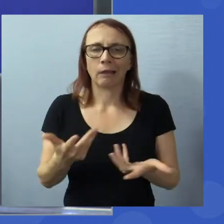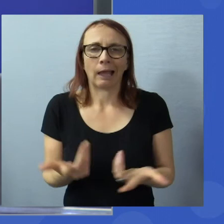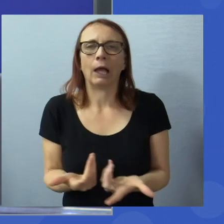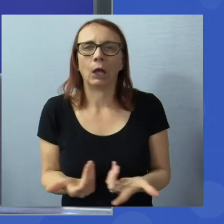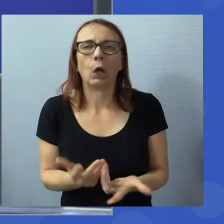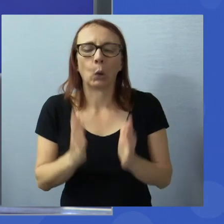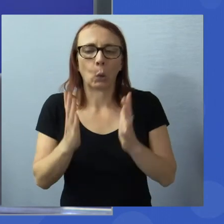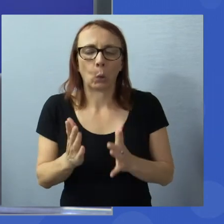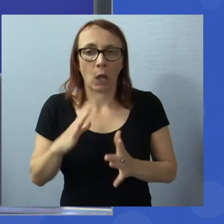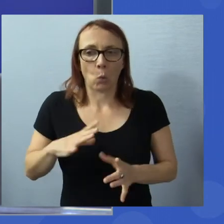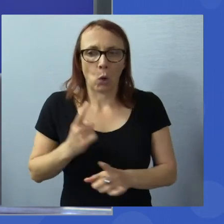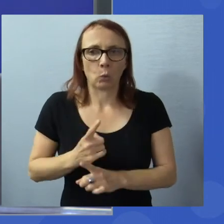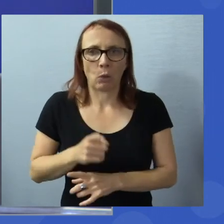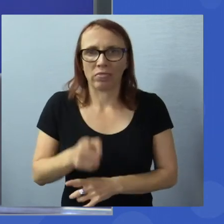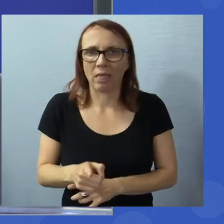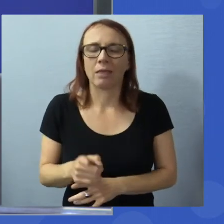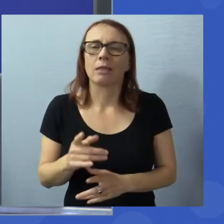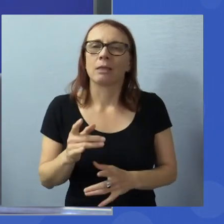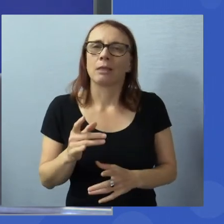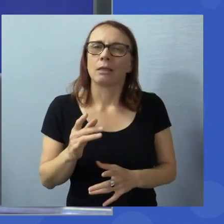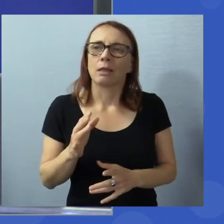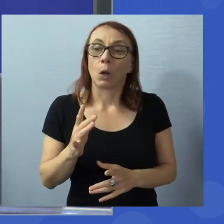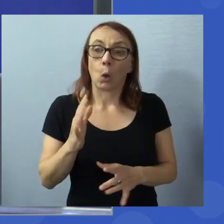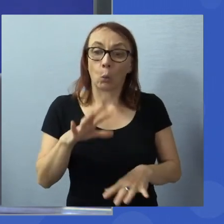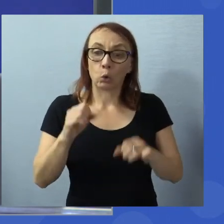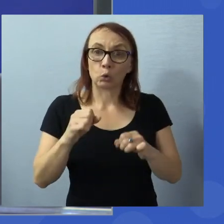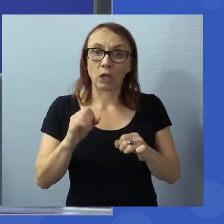draw out as we start to move towards the end of our process that I think it was